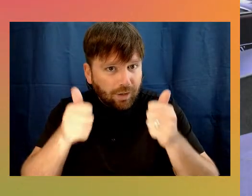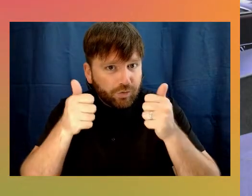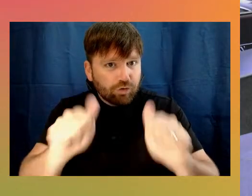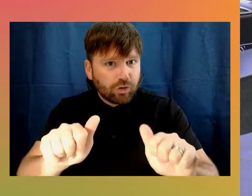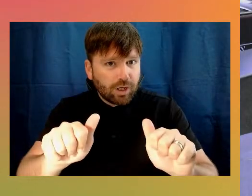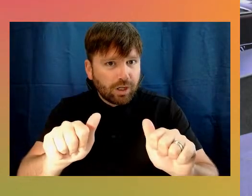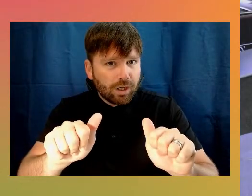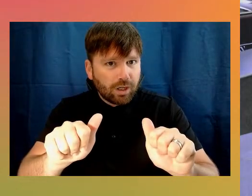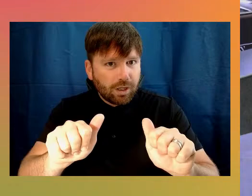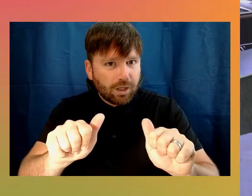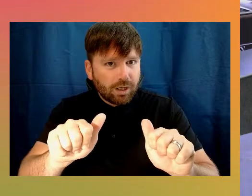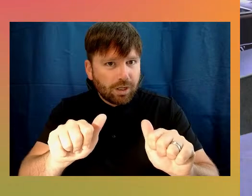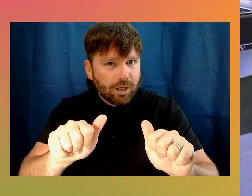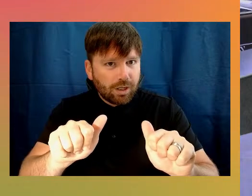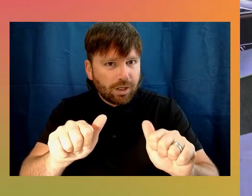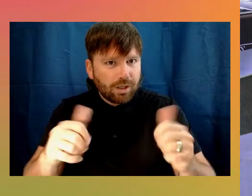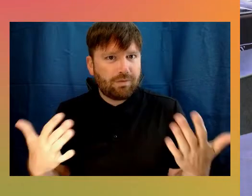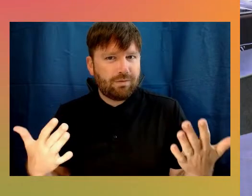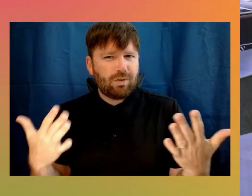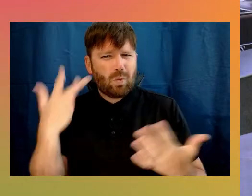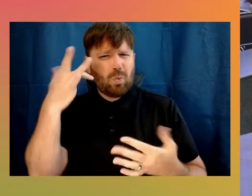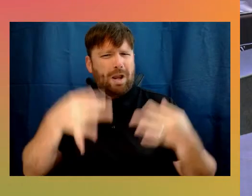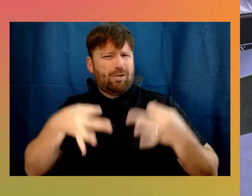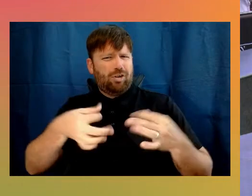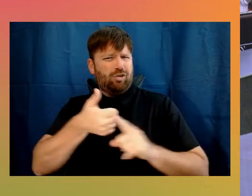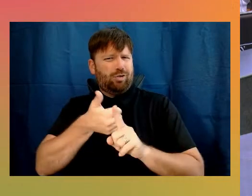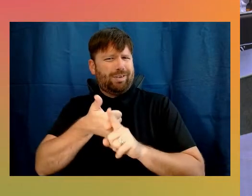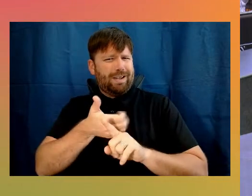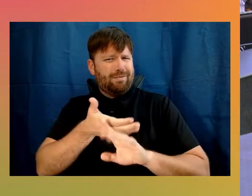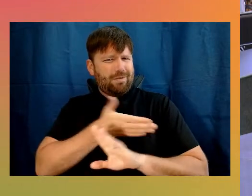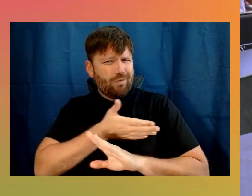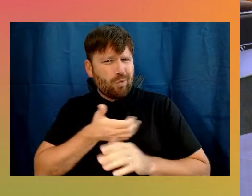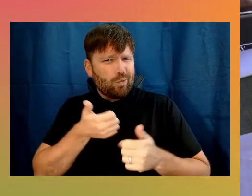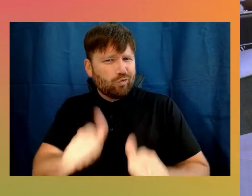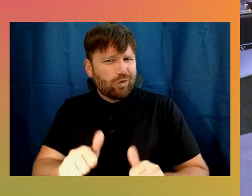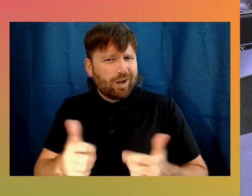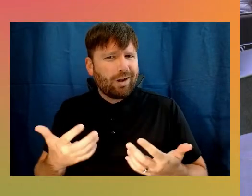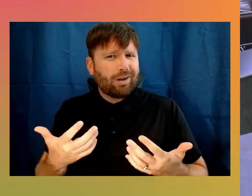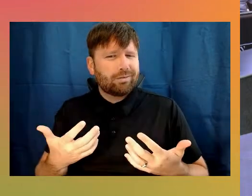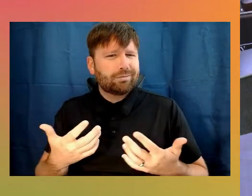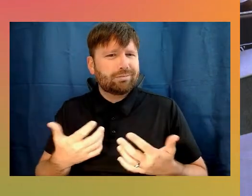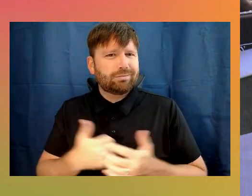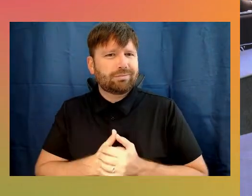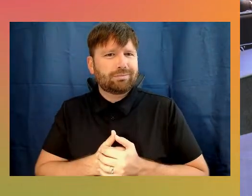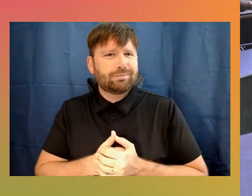ONE BY ONE. BUT, DID YOU TRY IT?